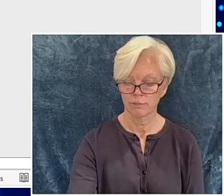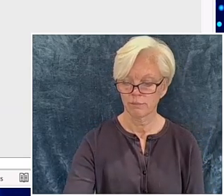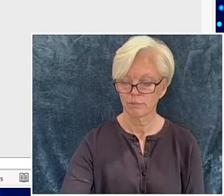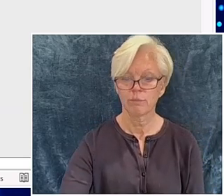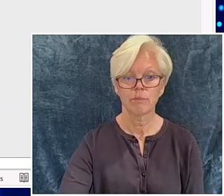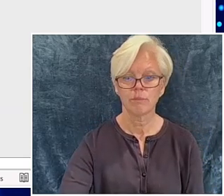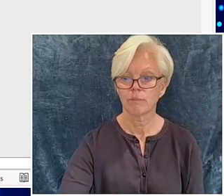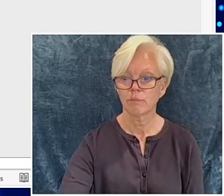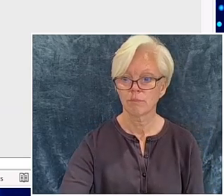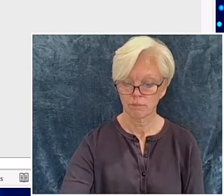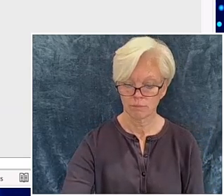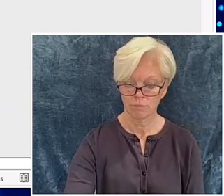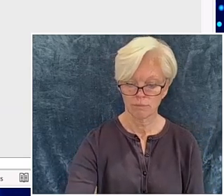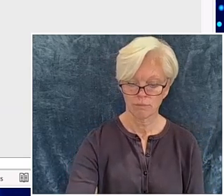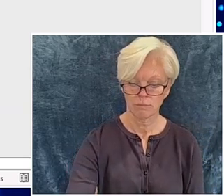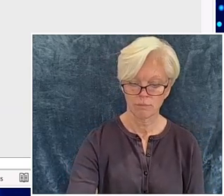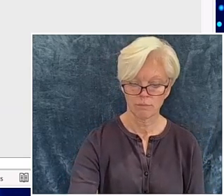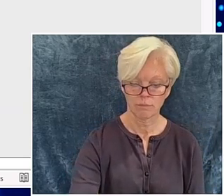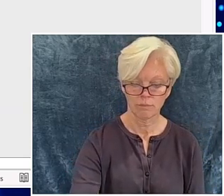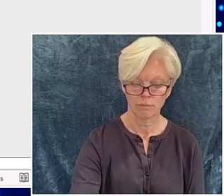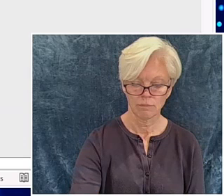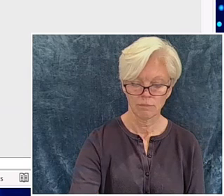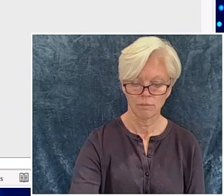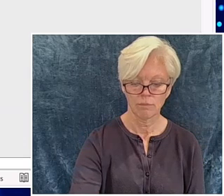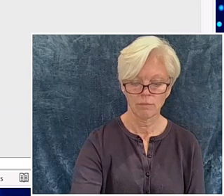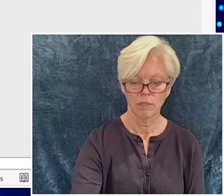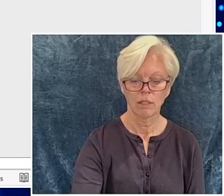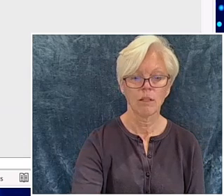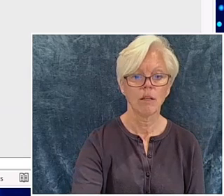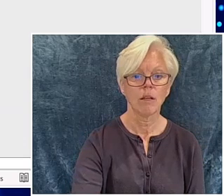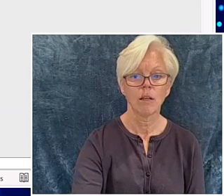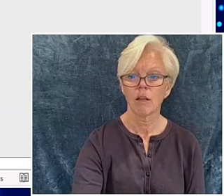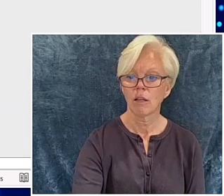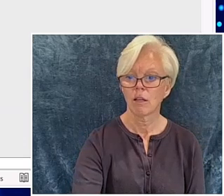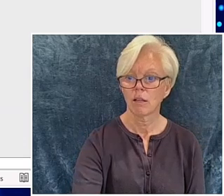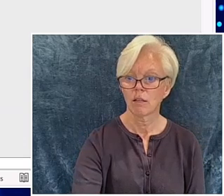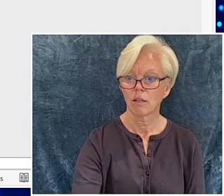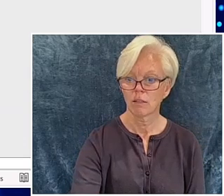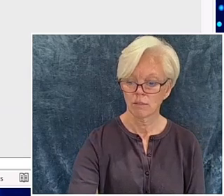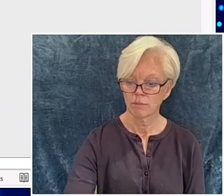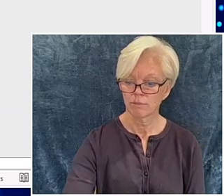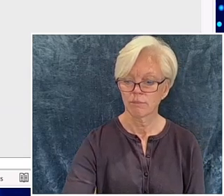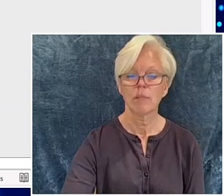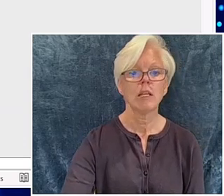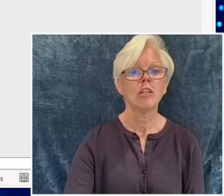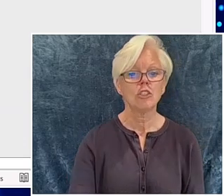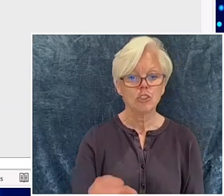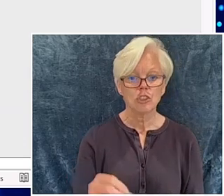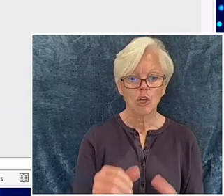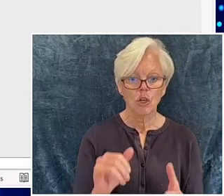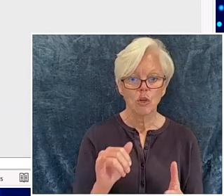described under 600.4, .5, or .6 as legally authorized in the state if the